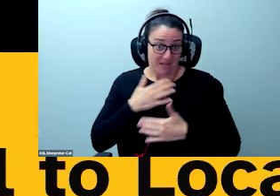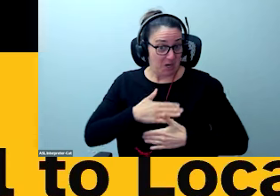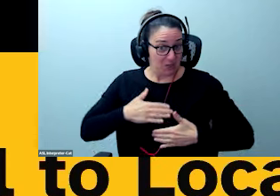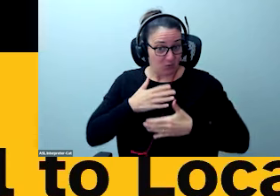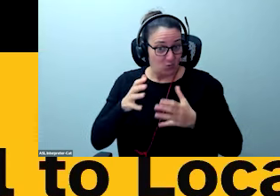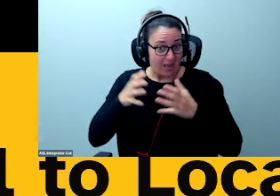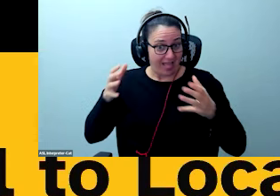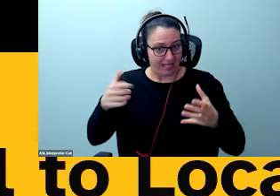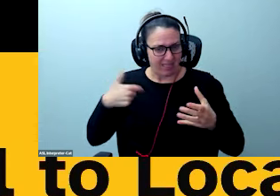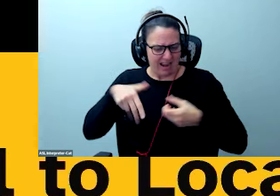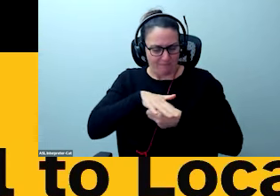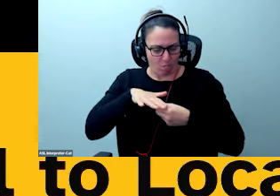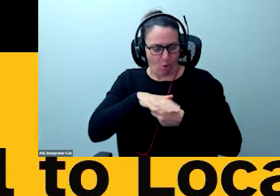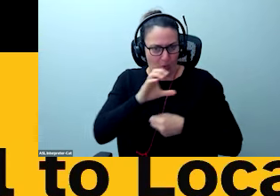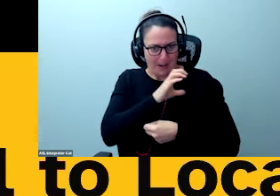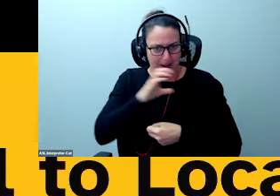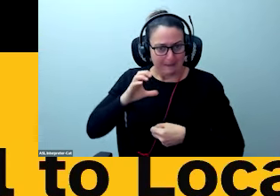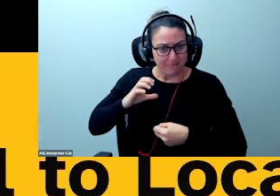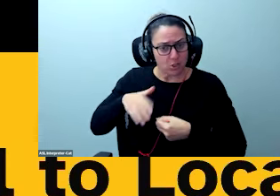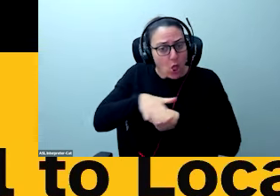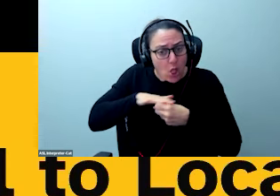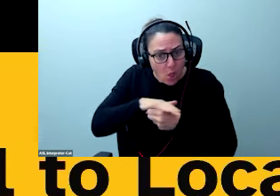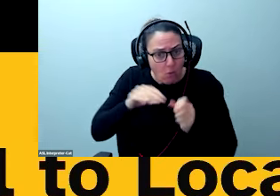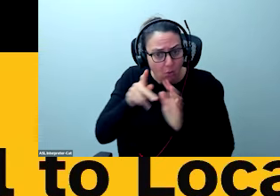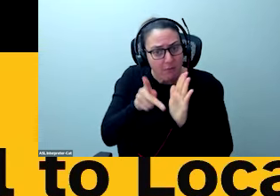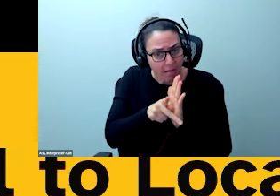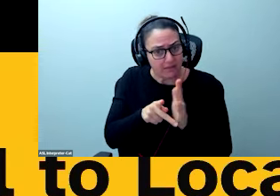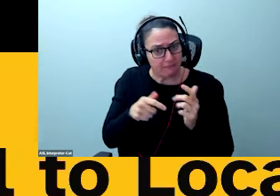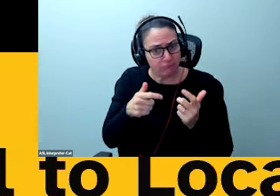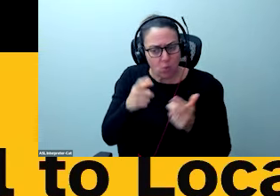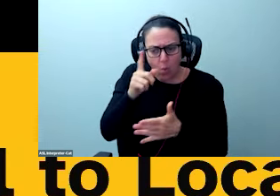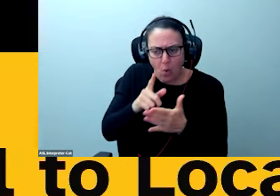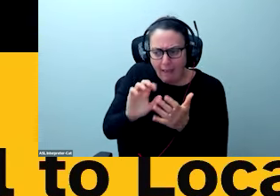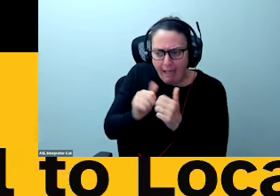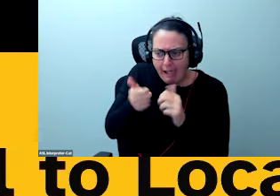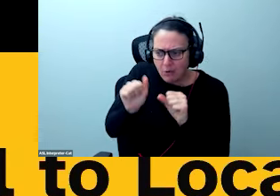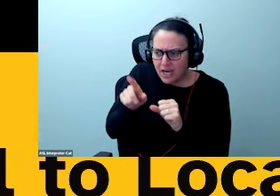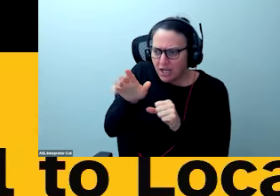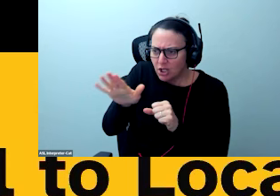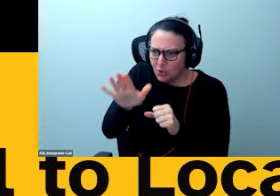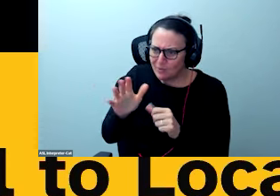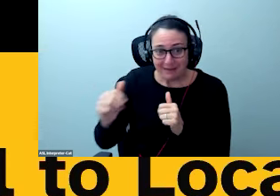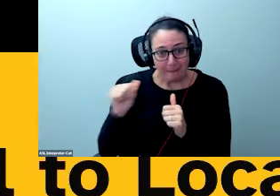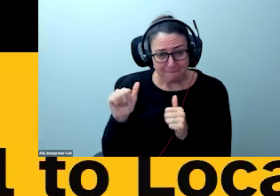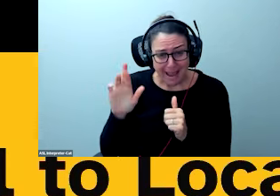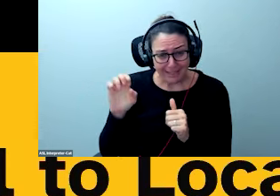on the local commissions are local policies of what can you do in your literal backyards